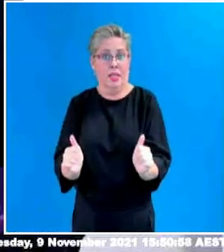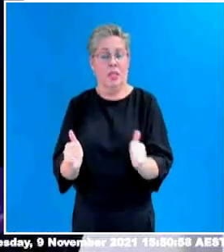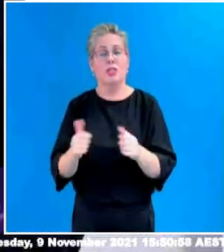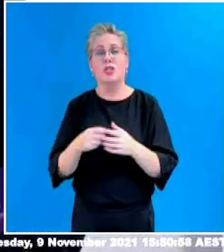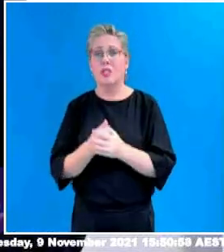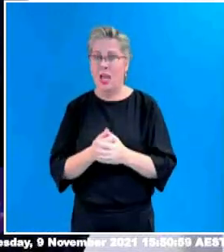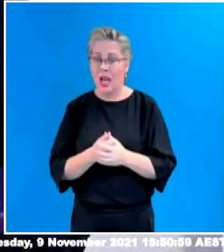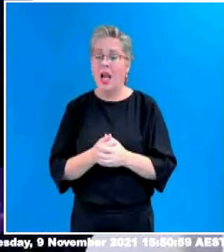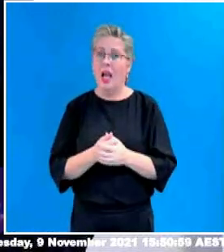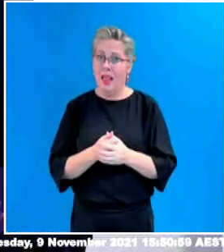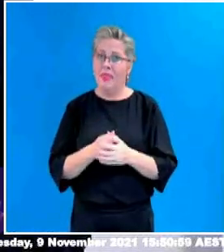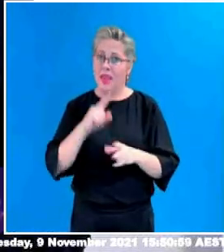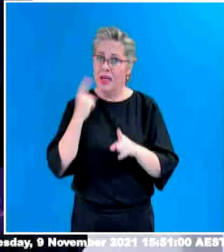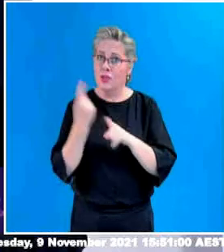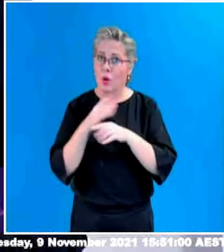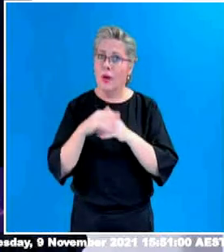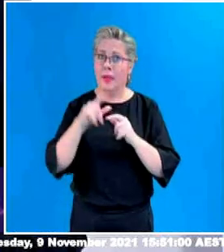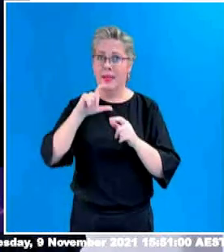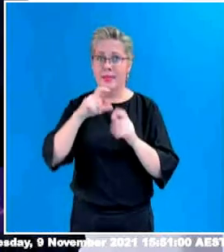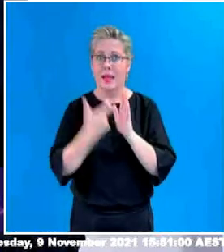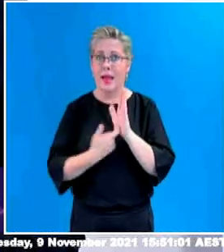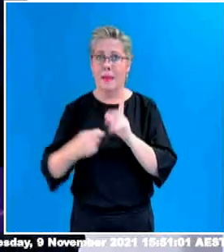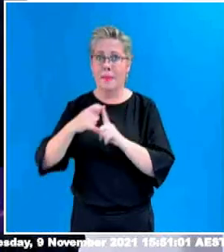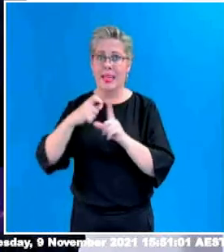But it says, for example, the Commonwealth, states and territories